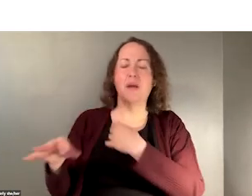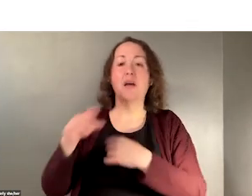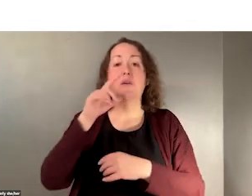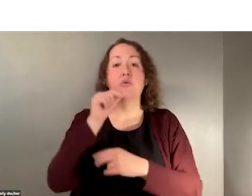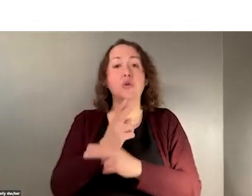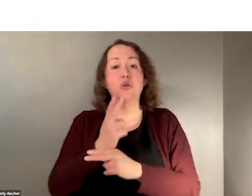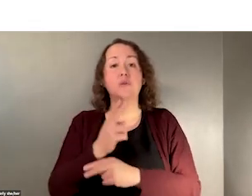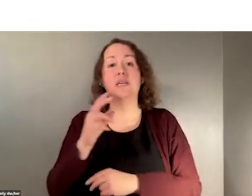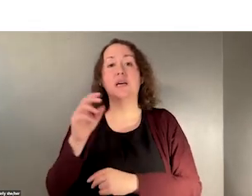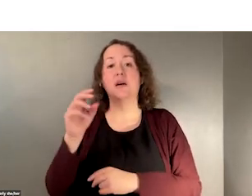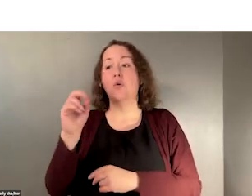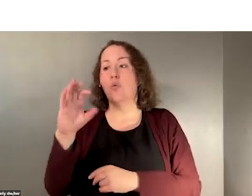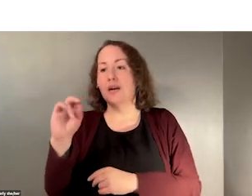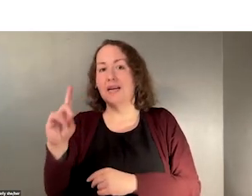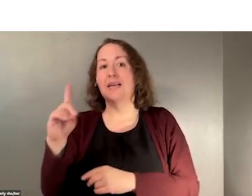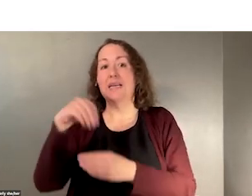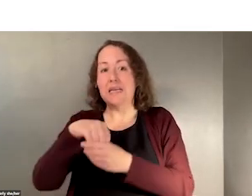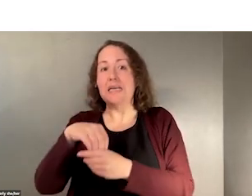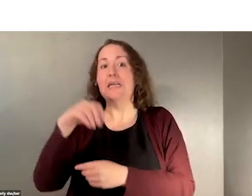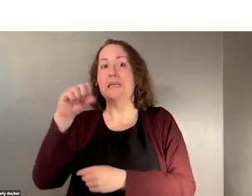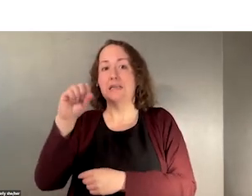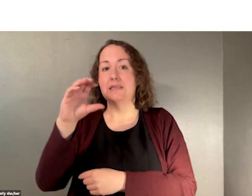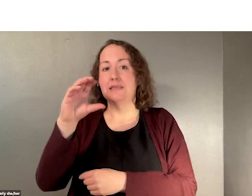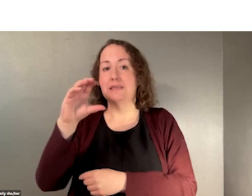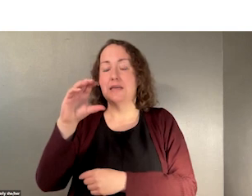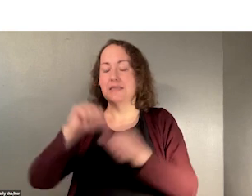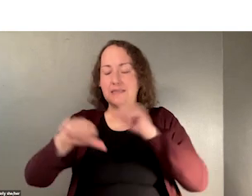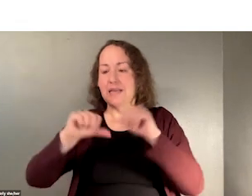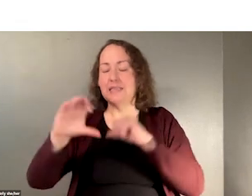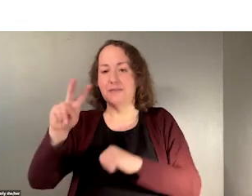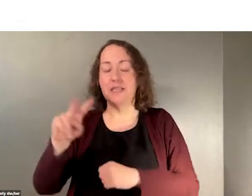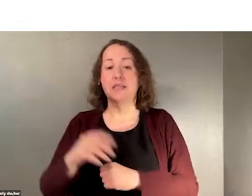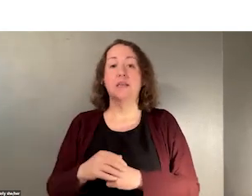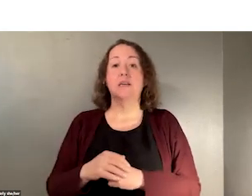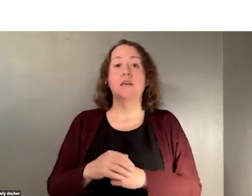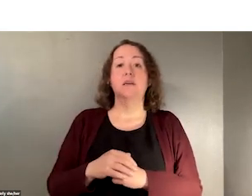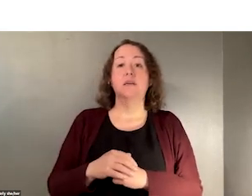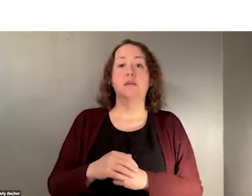And one of the problems they had -- you might be familiar with this if you published these types